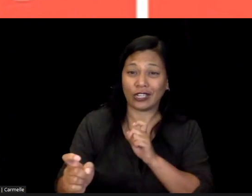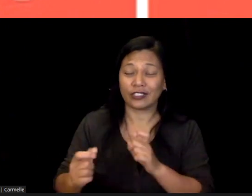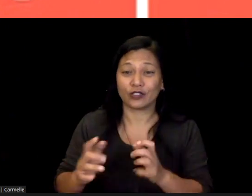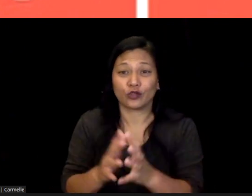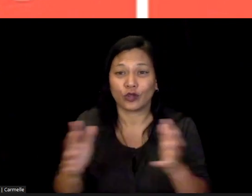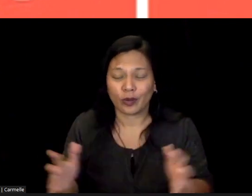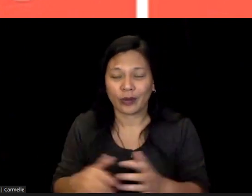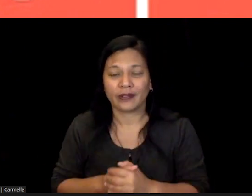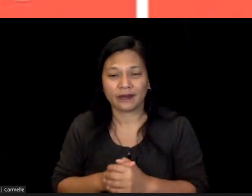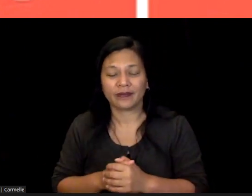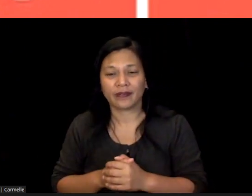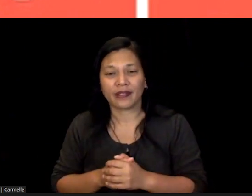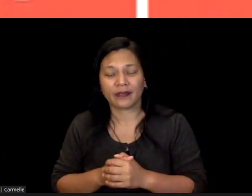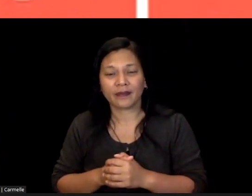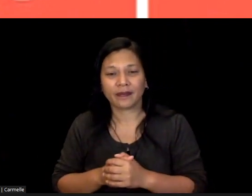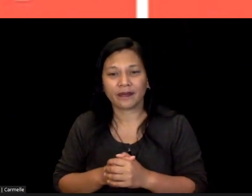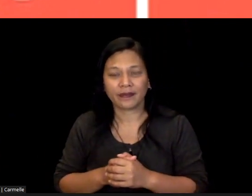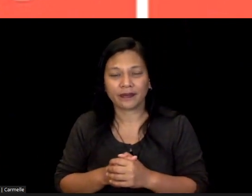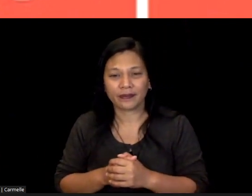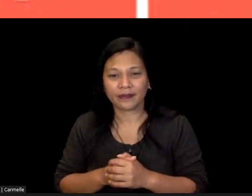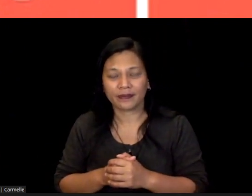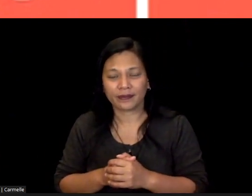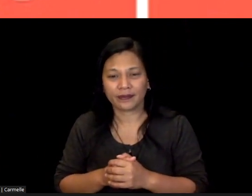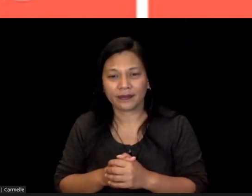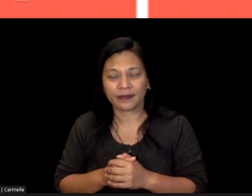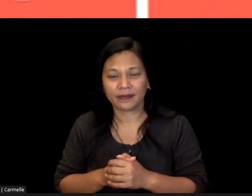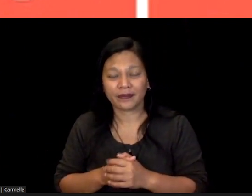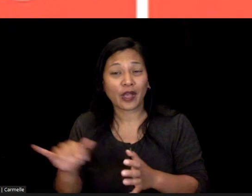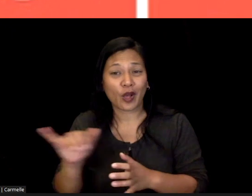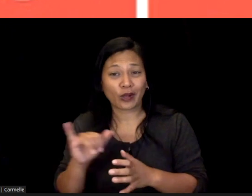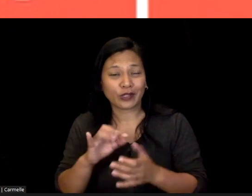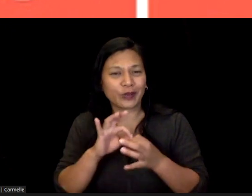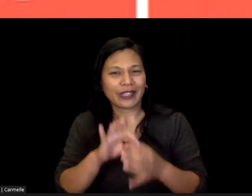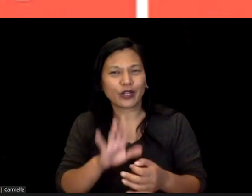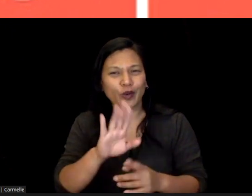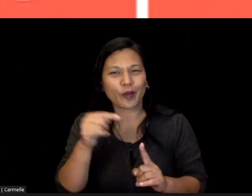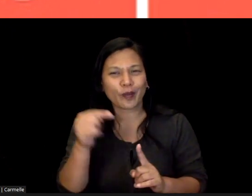And I also think that, you know, just in terms of what you were talking about about, you know, people